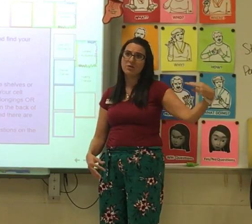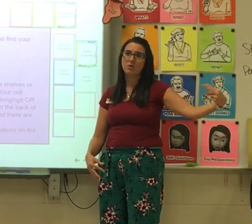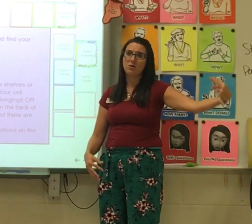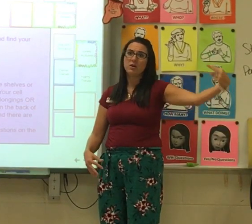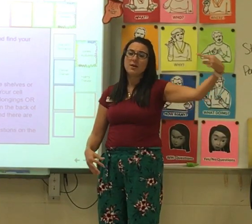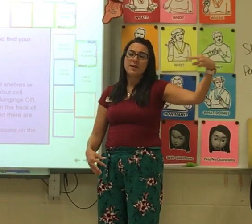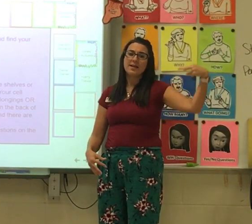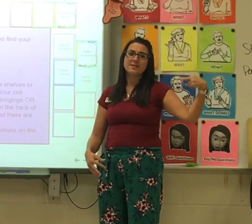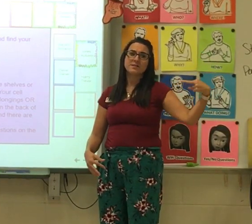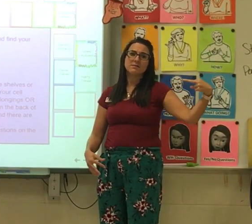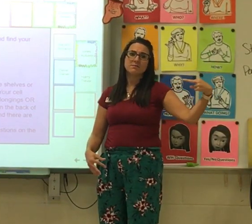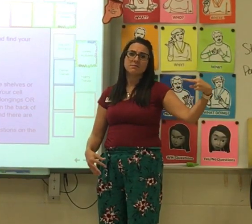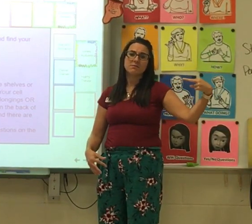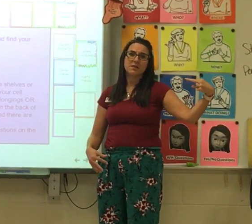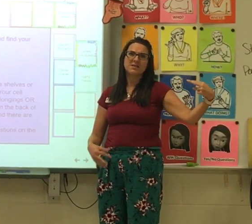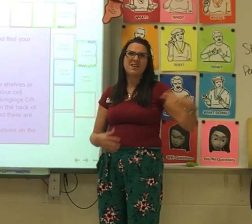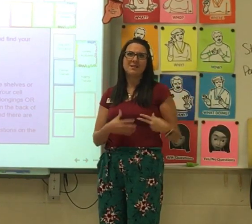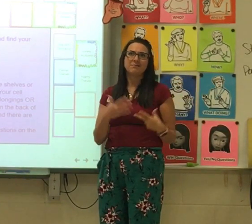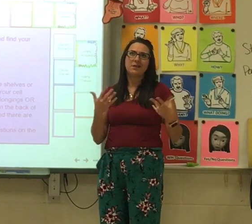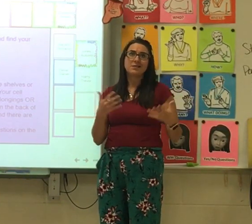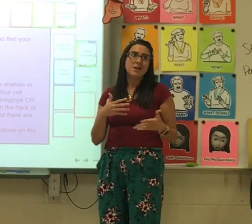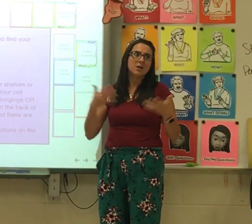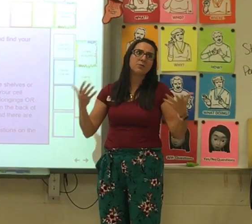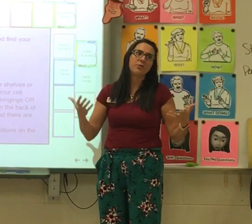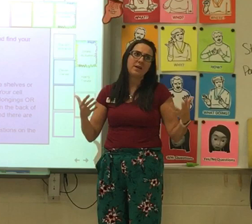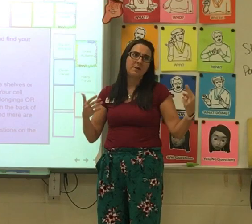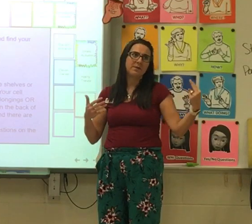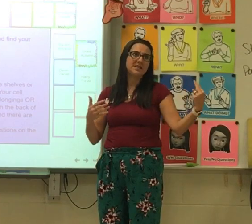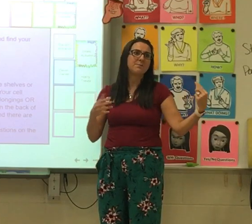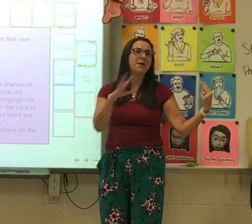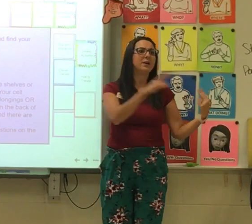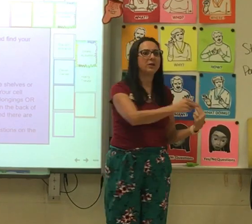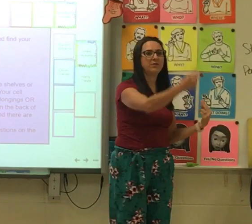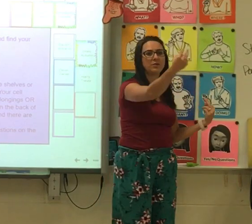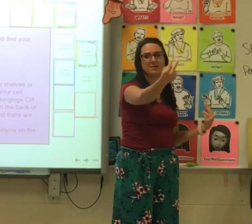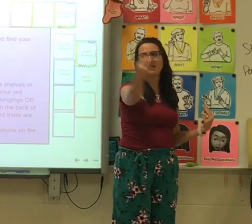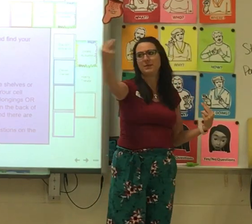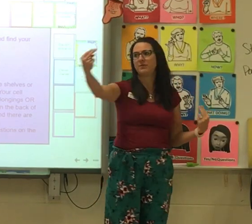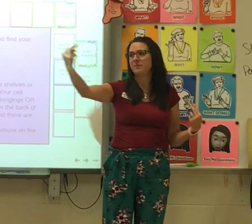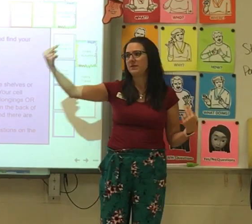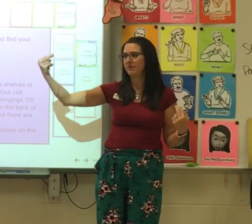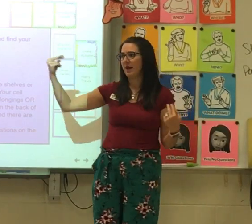it's it's not a terrible thing but it's better if you can see me from different